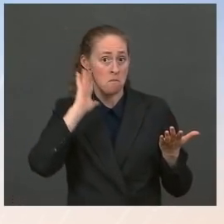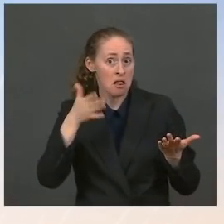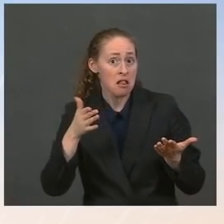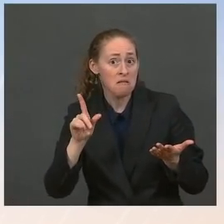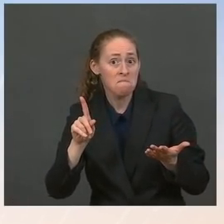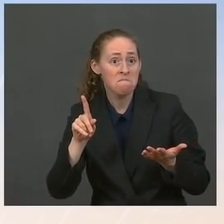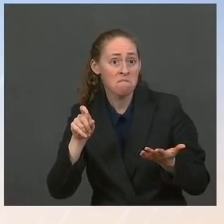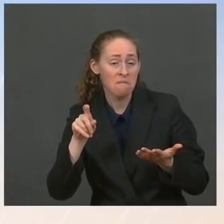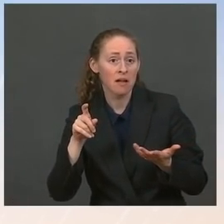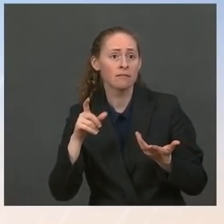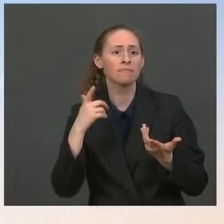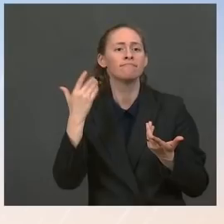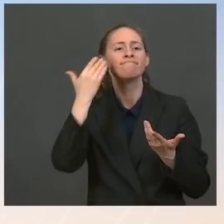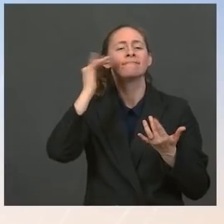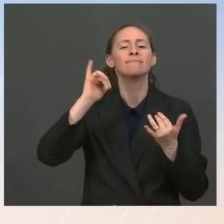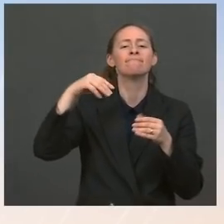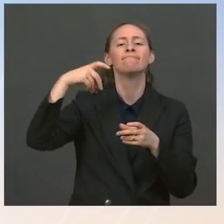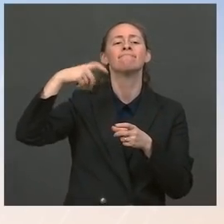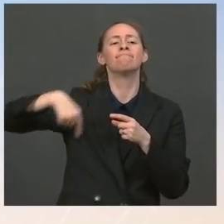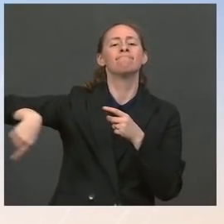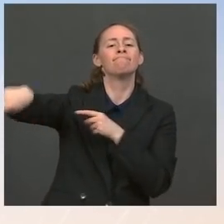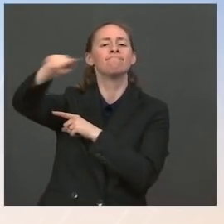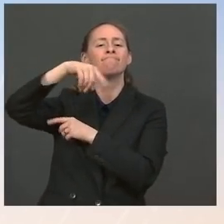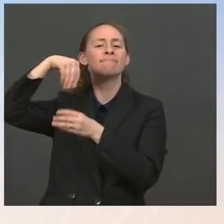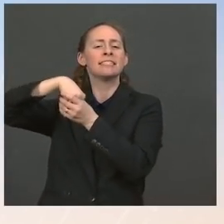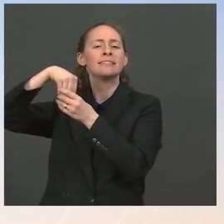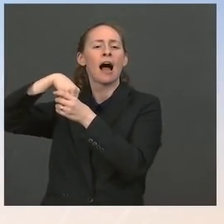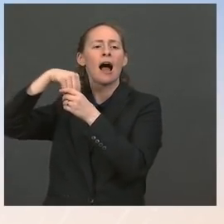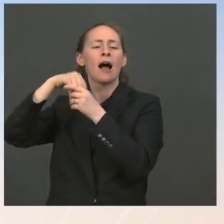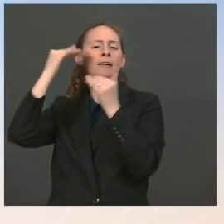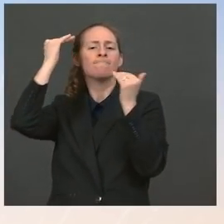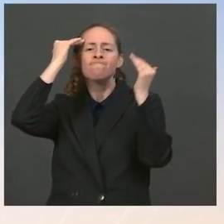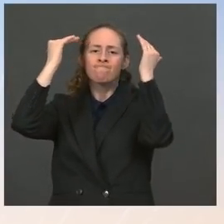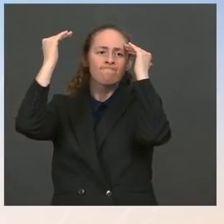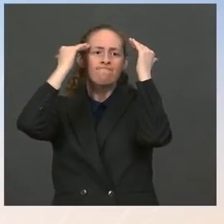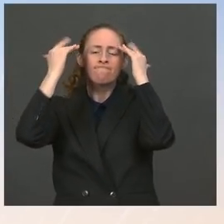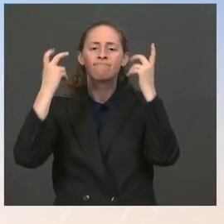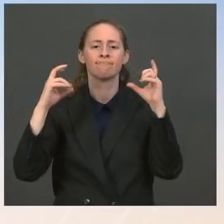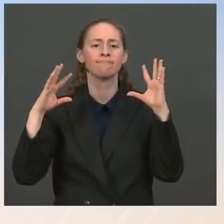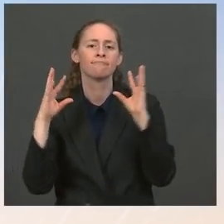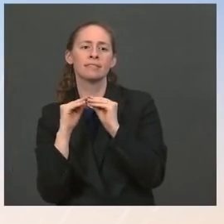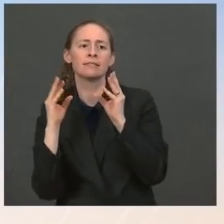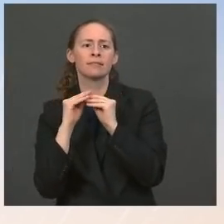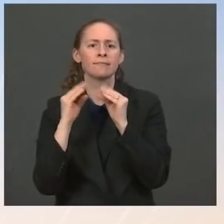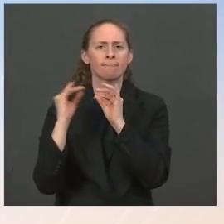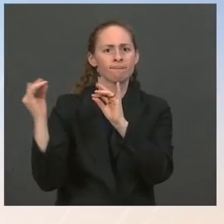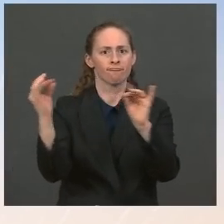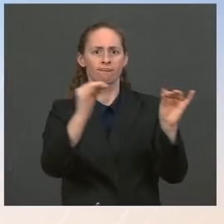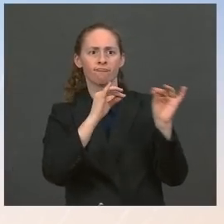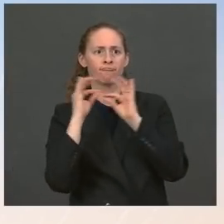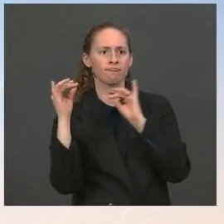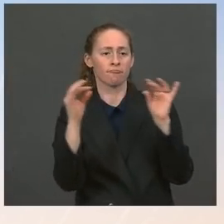inside the White House sort of central clearing house for this since it does deal with many departments of the government?